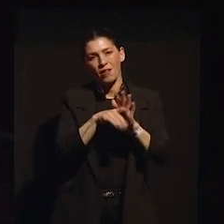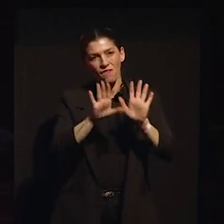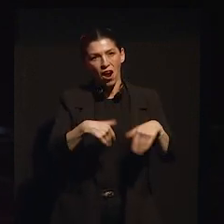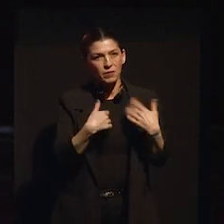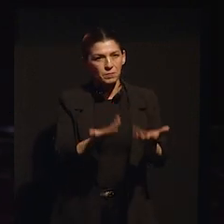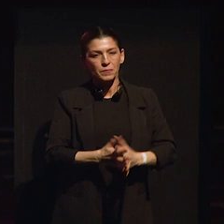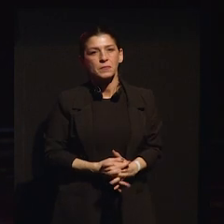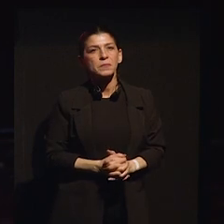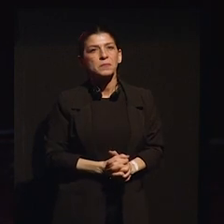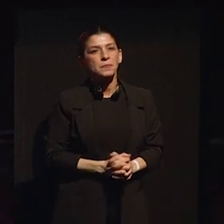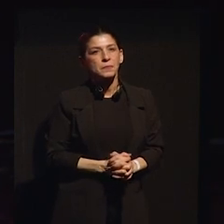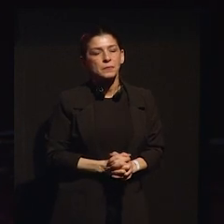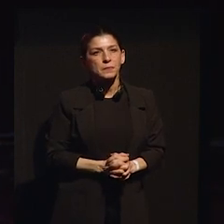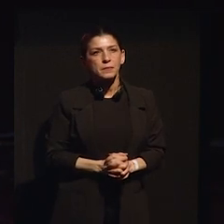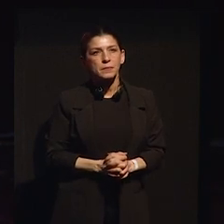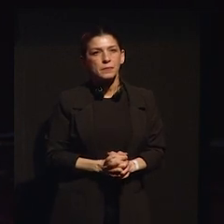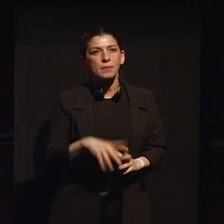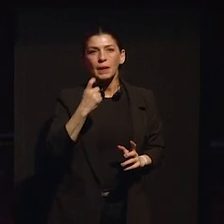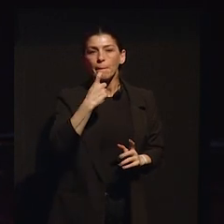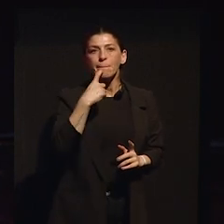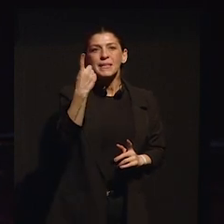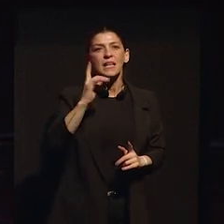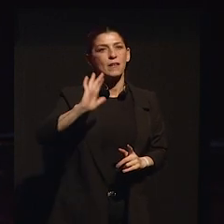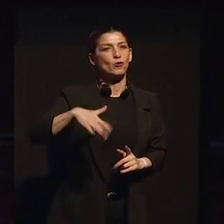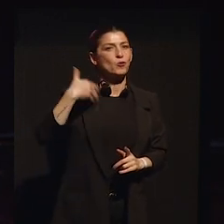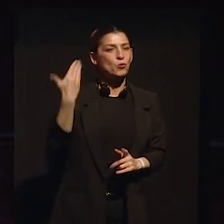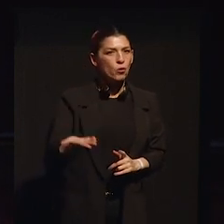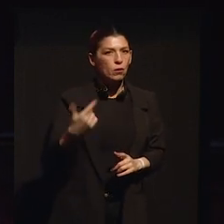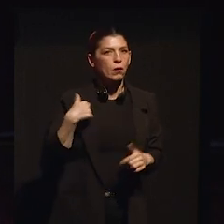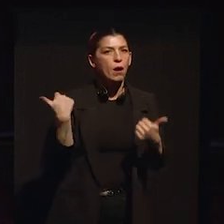and I had tried to solve the communication problem there. I had a license in that field.